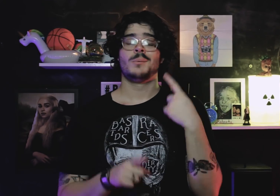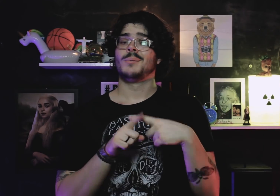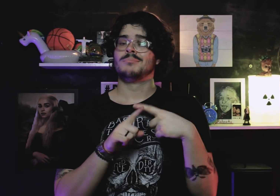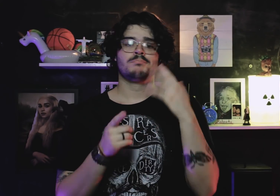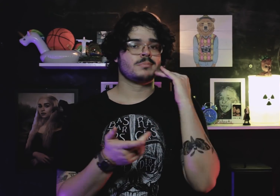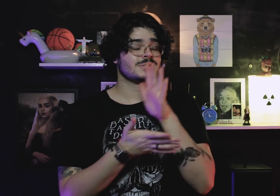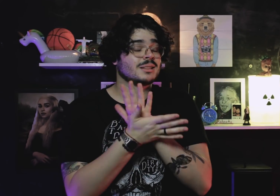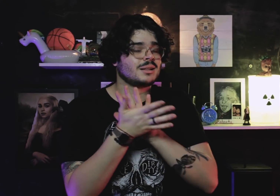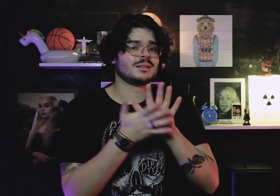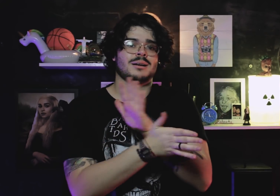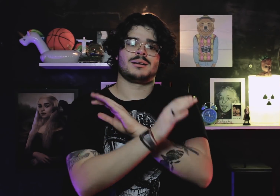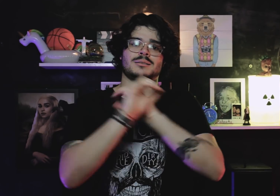they don't know anything about it.